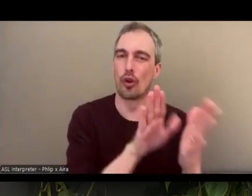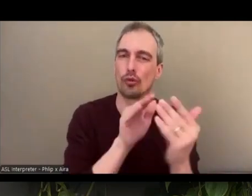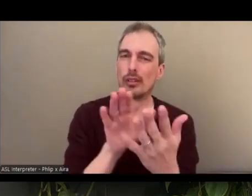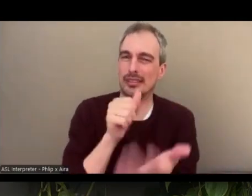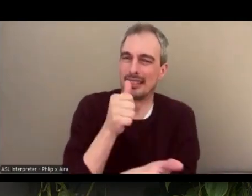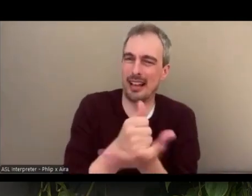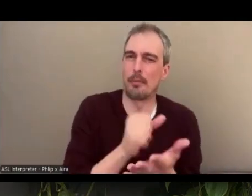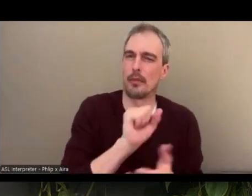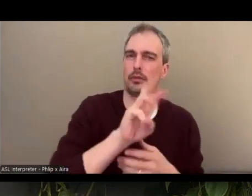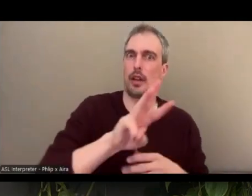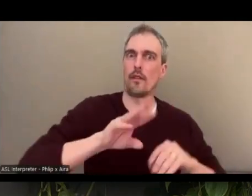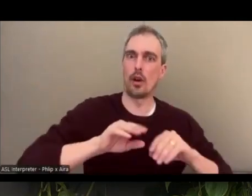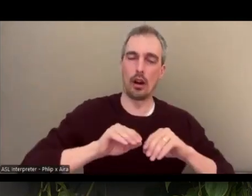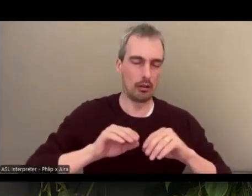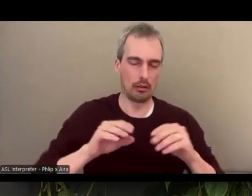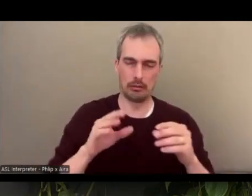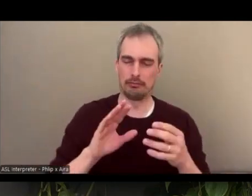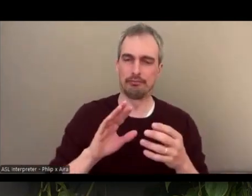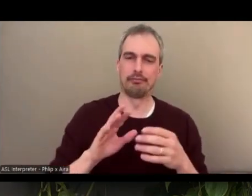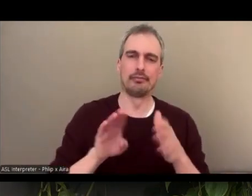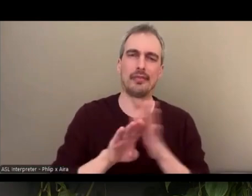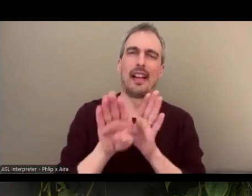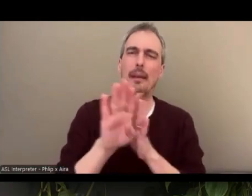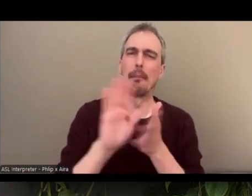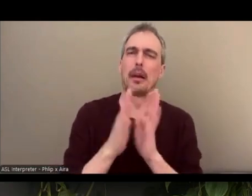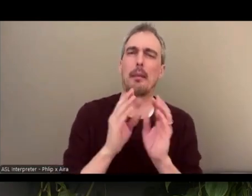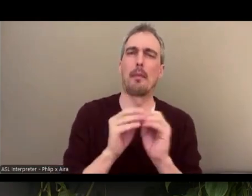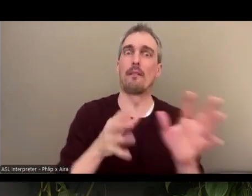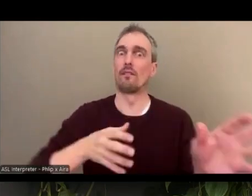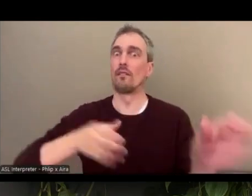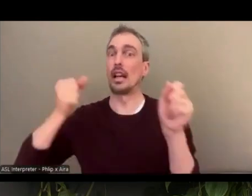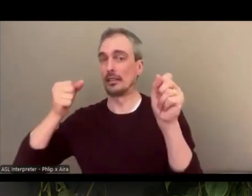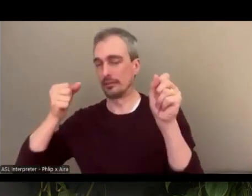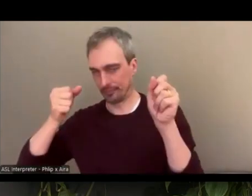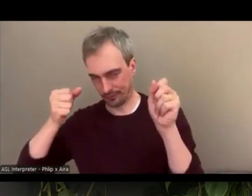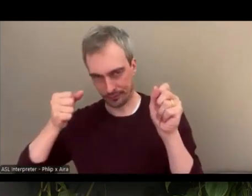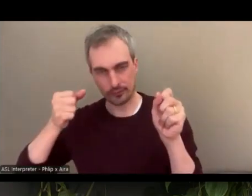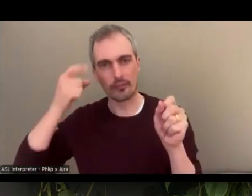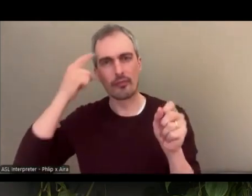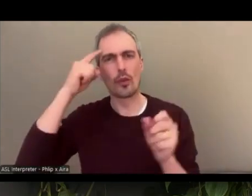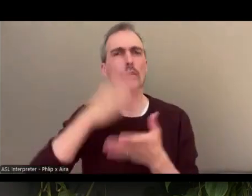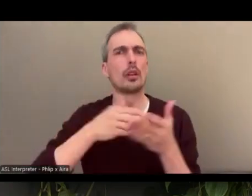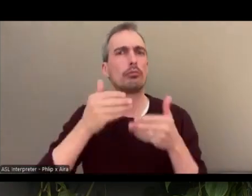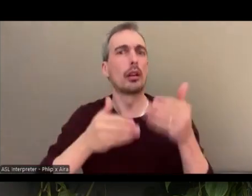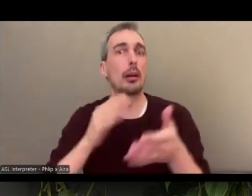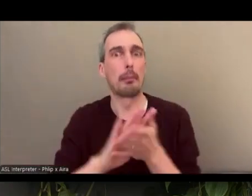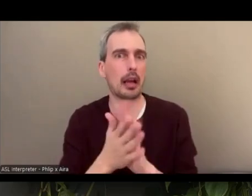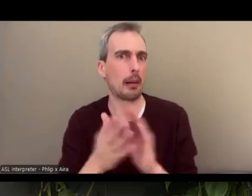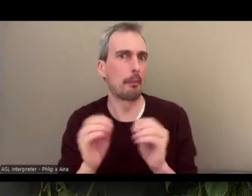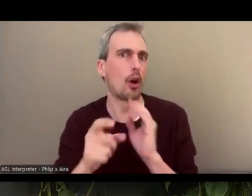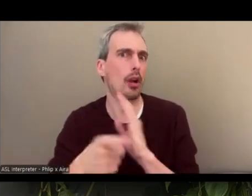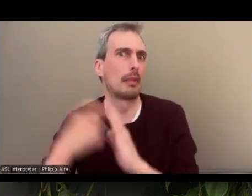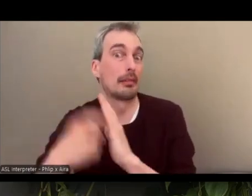So back in the bad old days, like 15 years ago, we used to push changes to